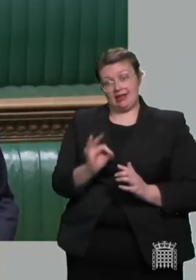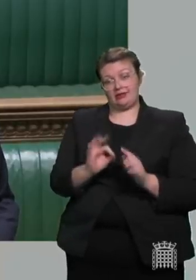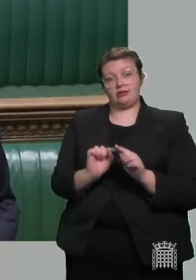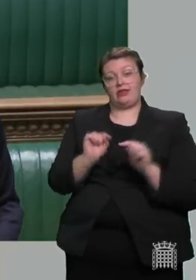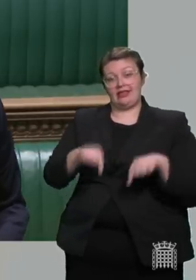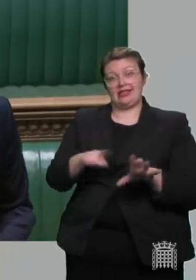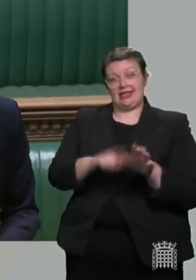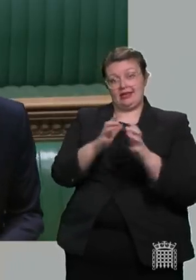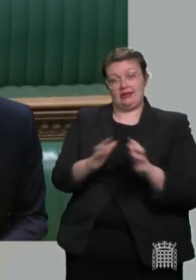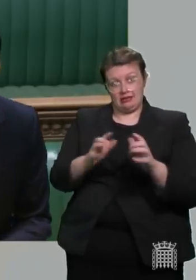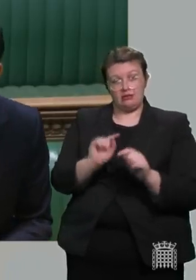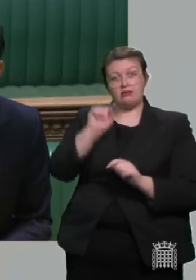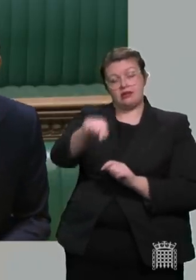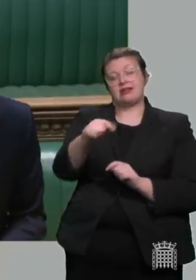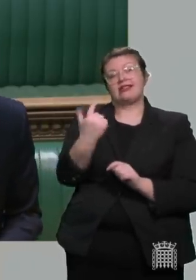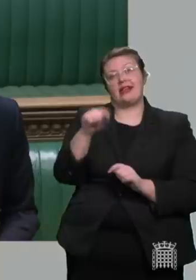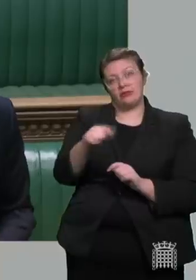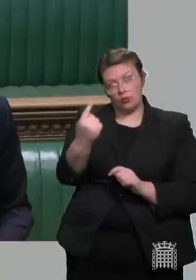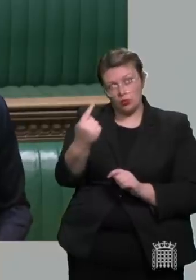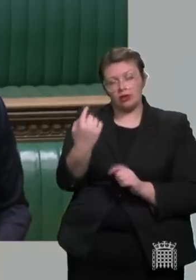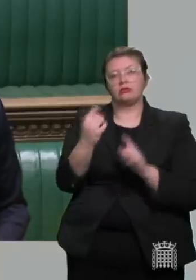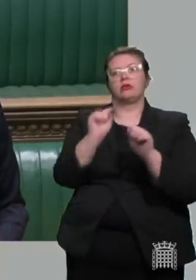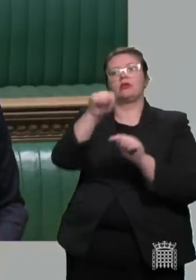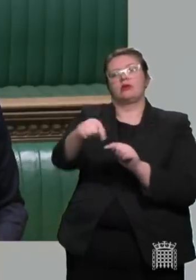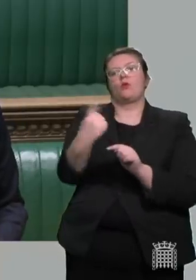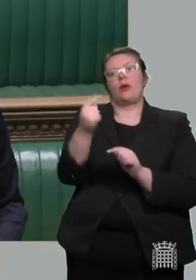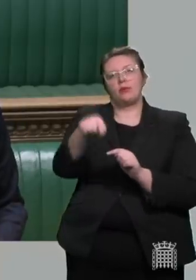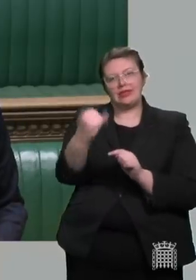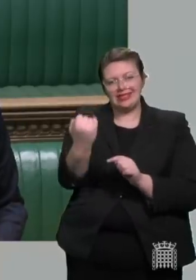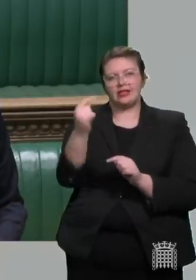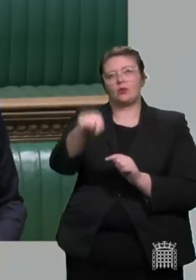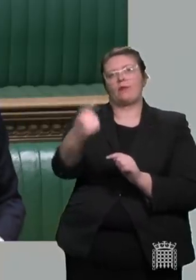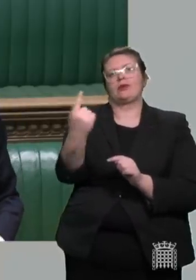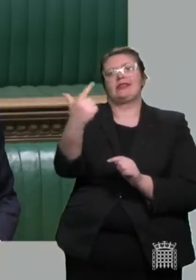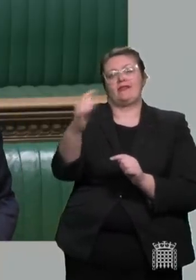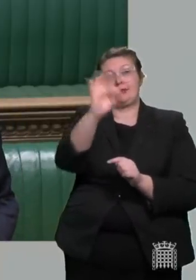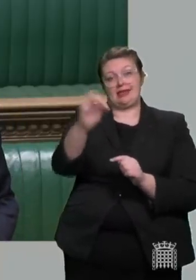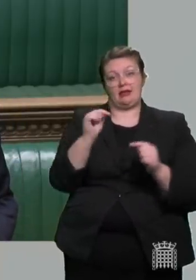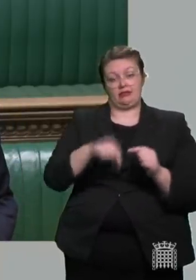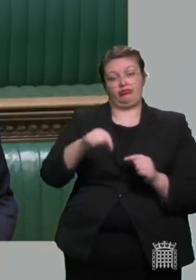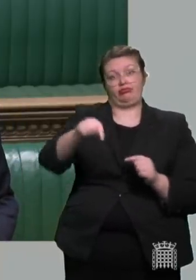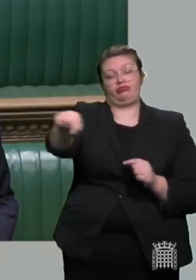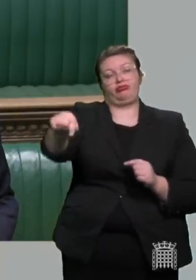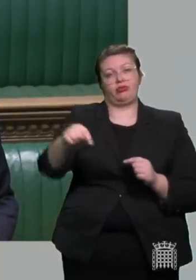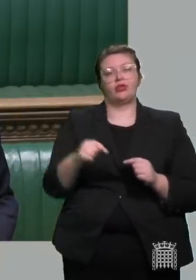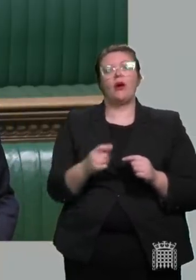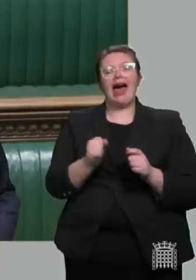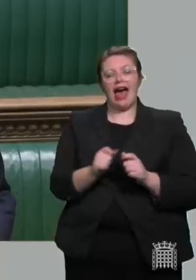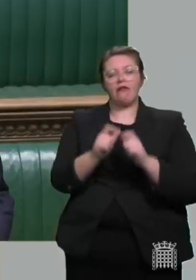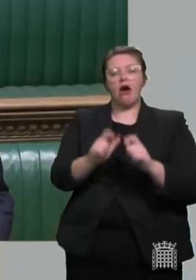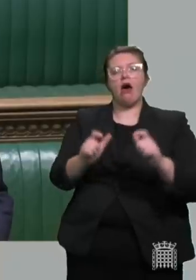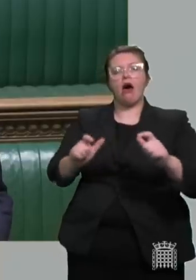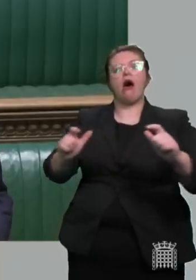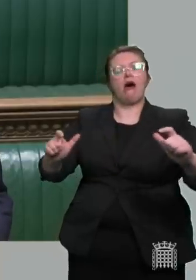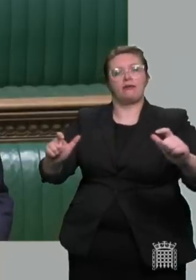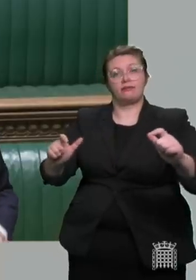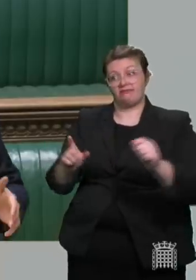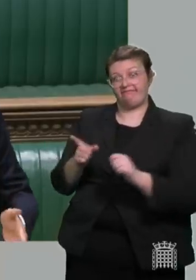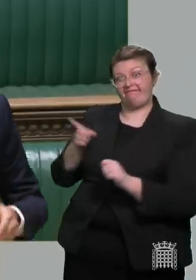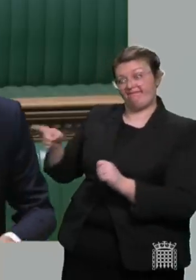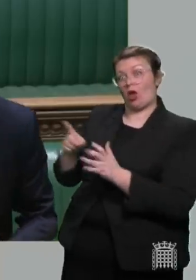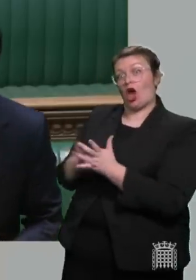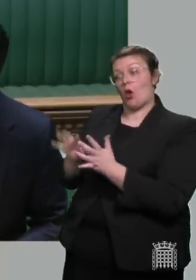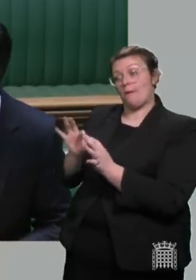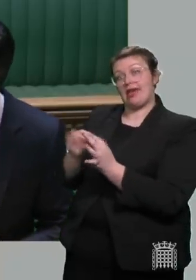1.6% and 1.7% in the last three years of the forecast. The OBR has said that our interventions